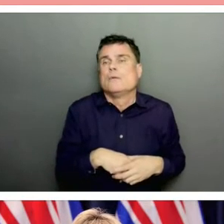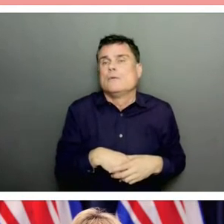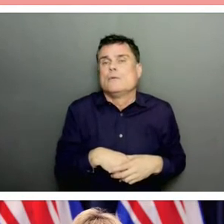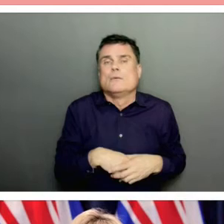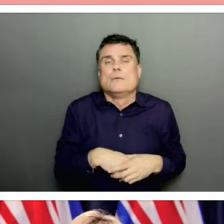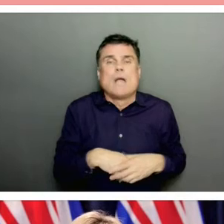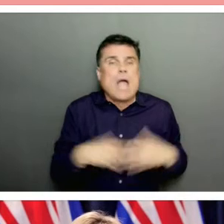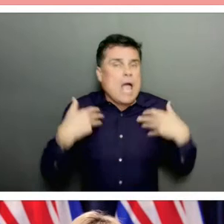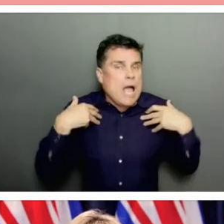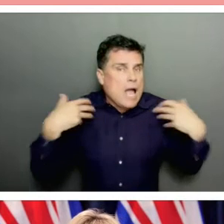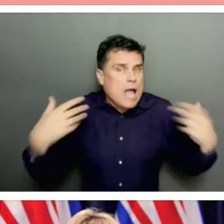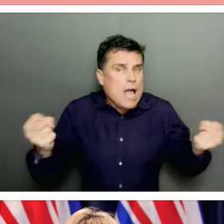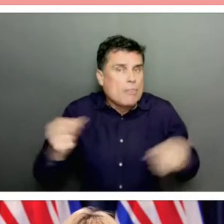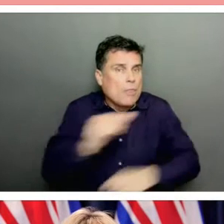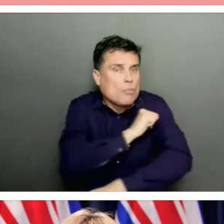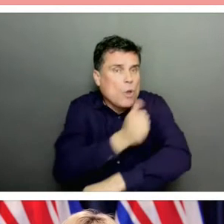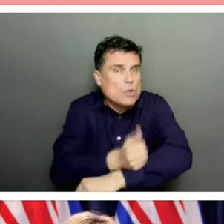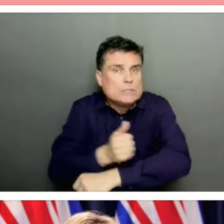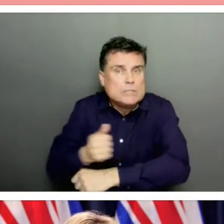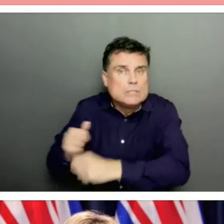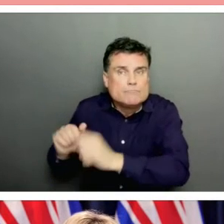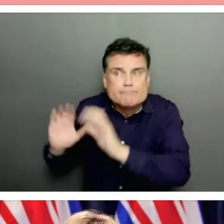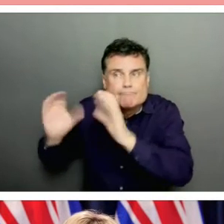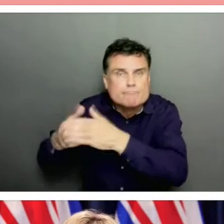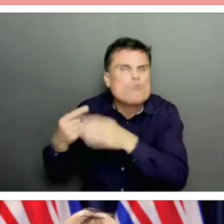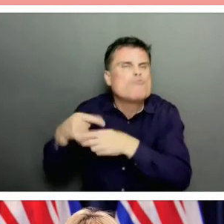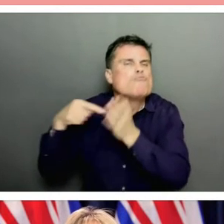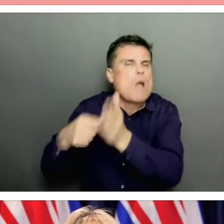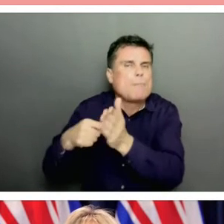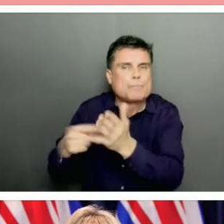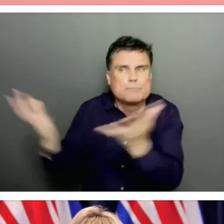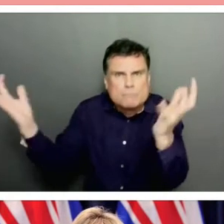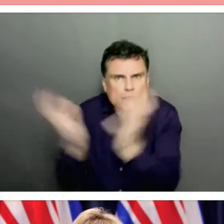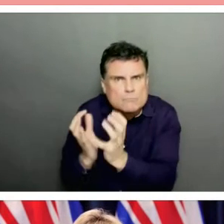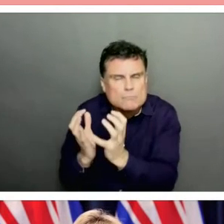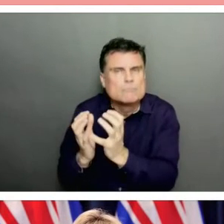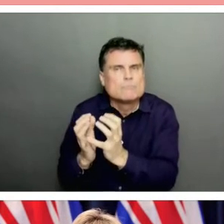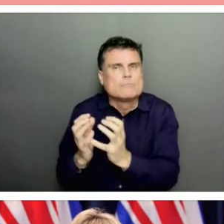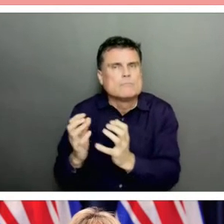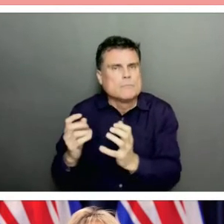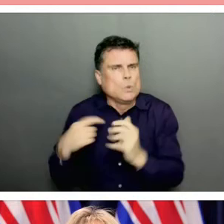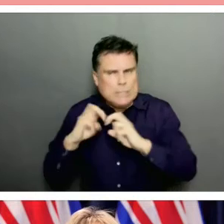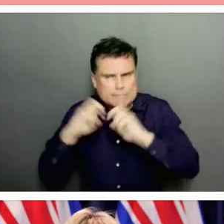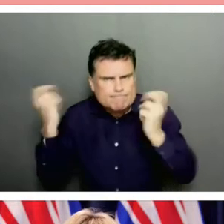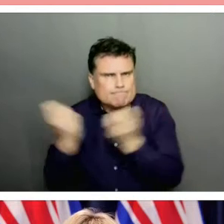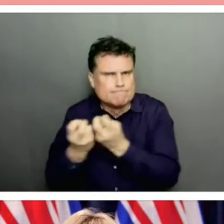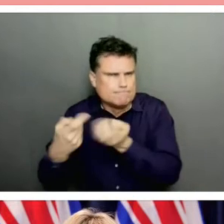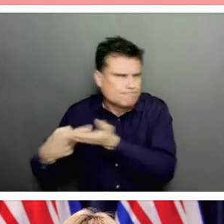about transmission in schools, about exposures in schools. The data shows us that we are not seeing